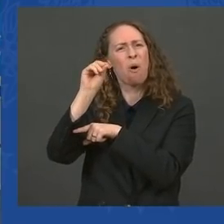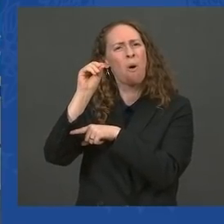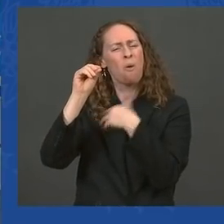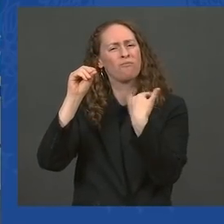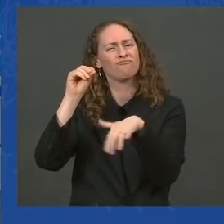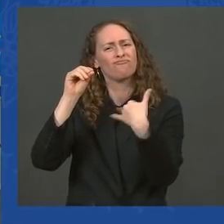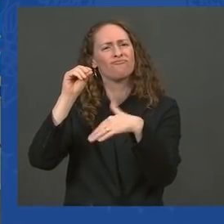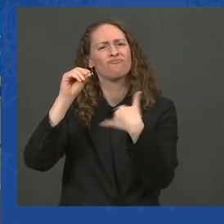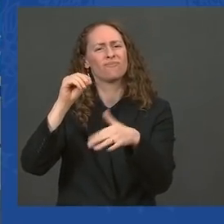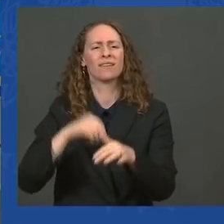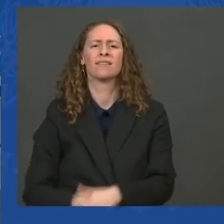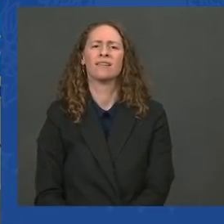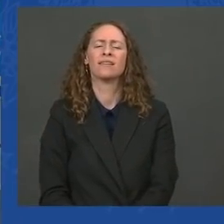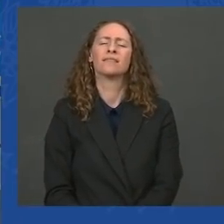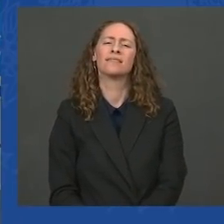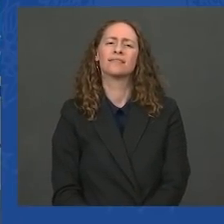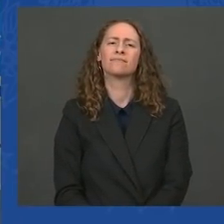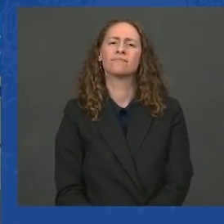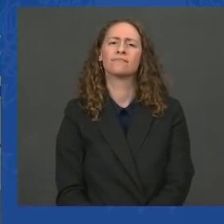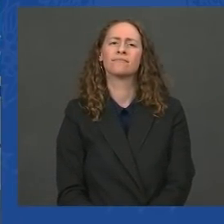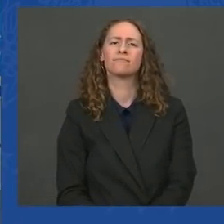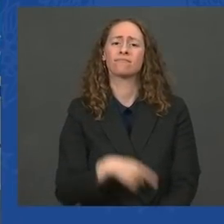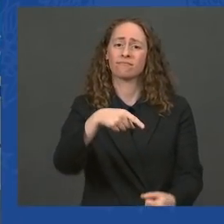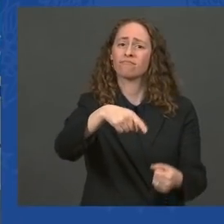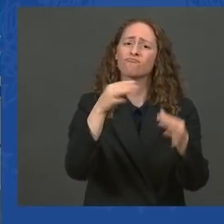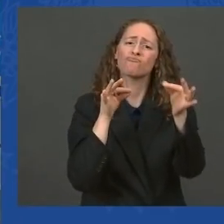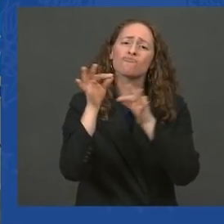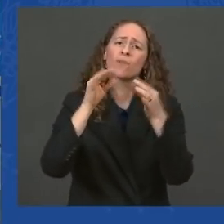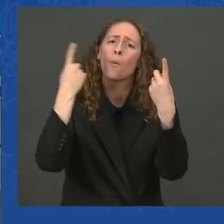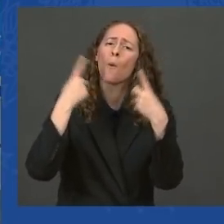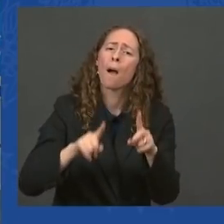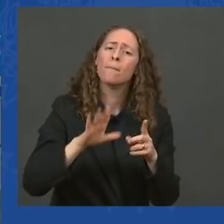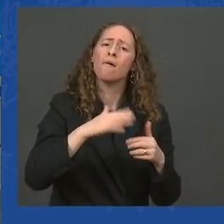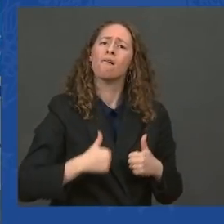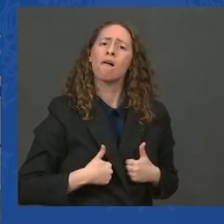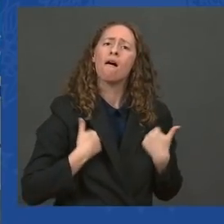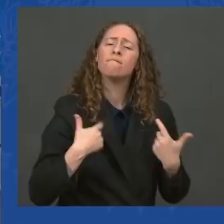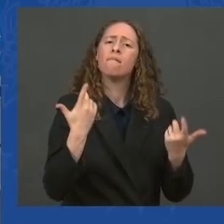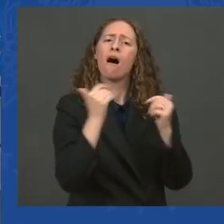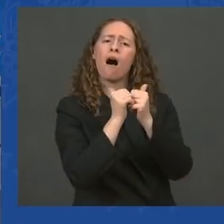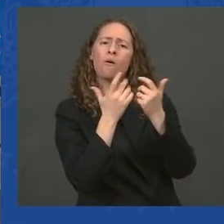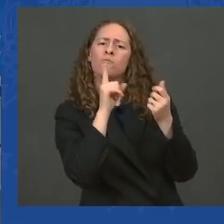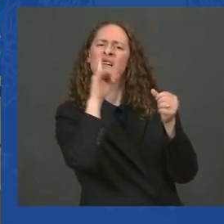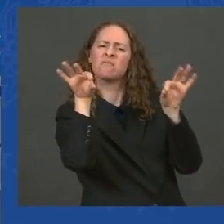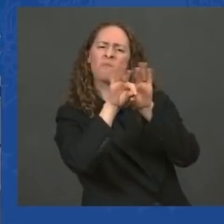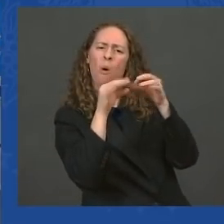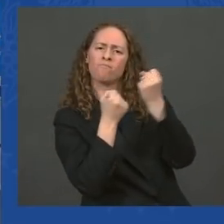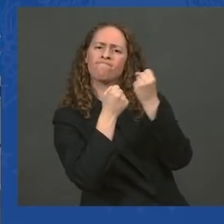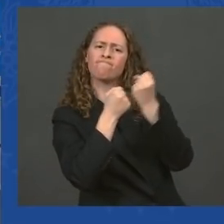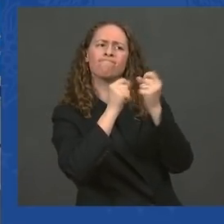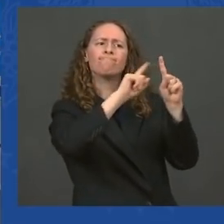to advocate for other surviving families, and to turn loss into progress and understanding is heroic as well.